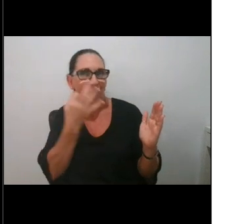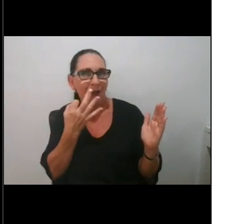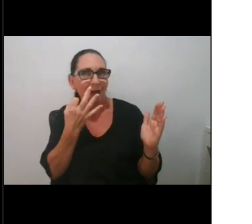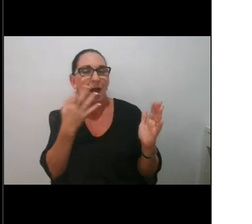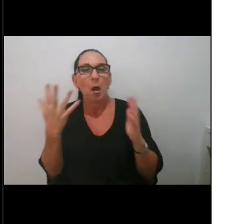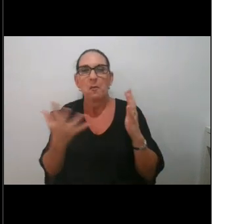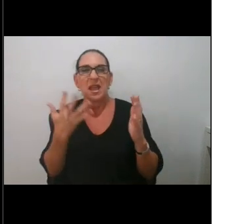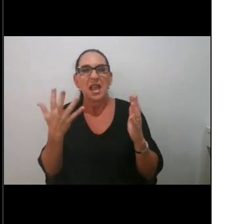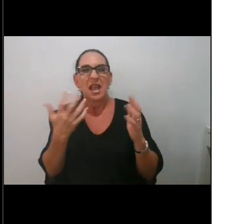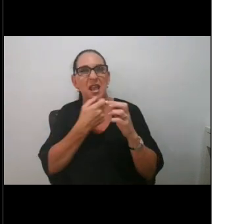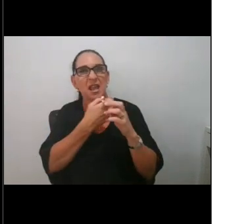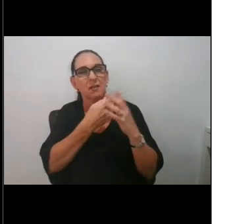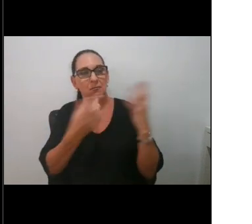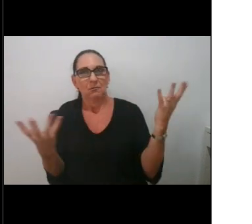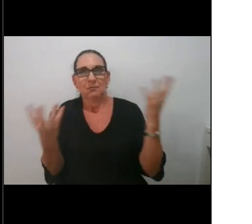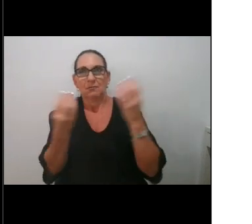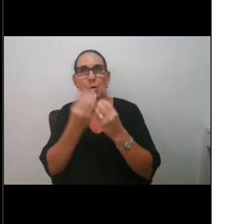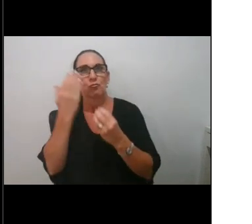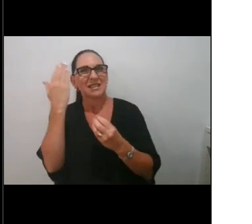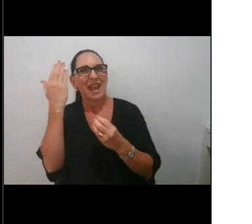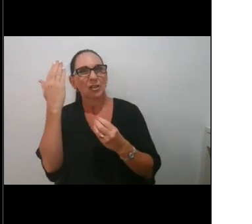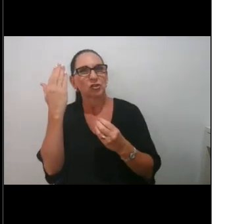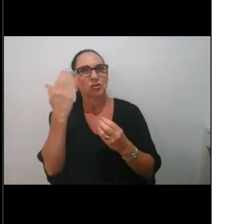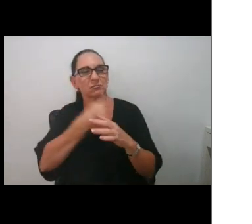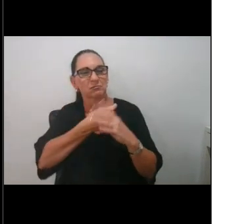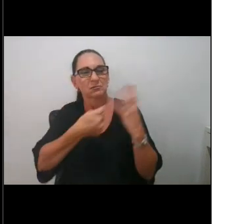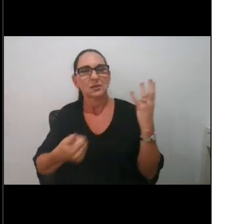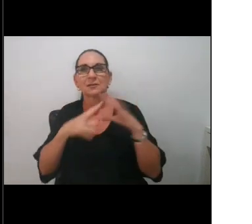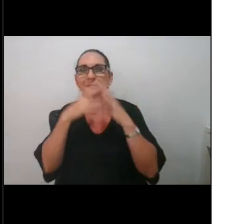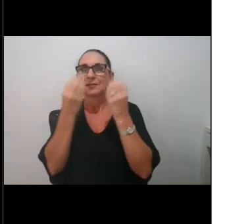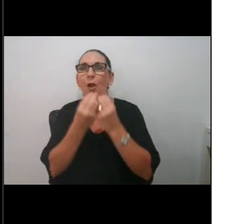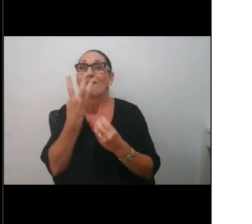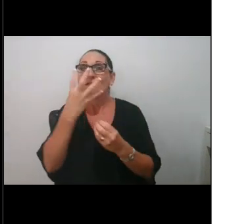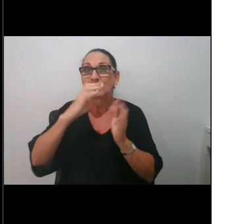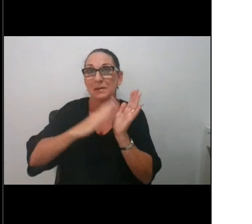40 minutes and we're trying to allocate about 20 minutes for questions at the end so please